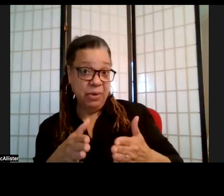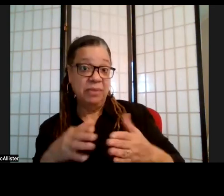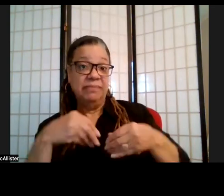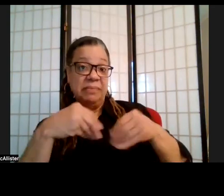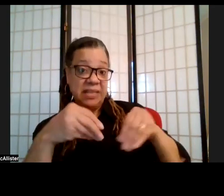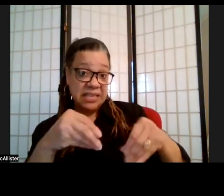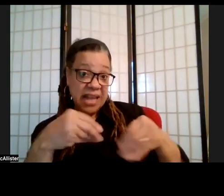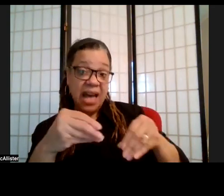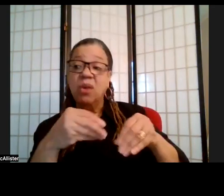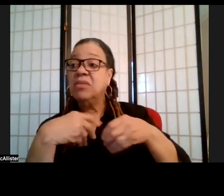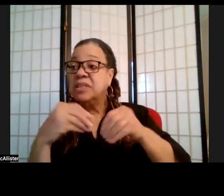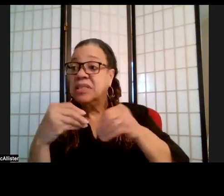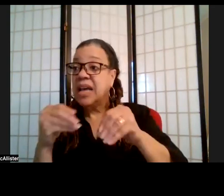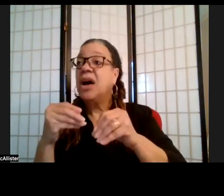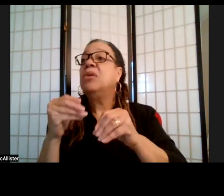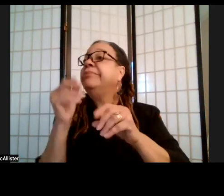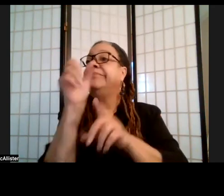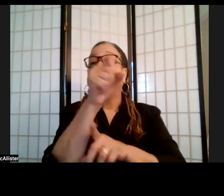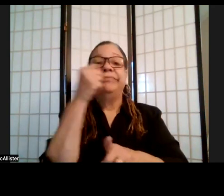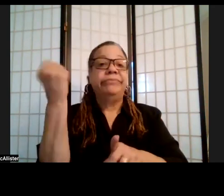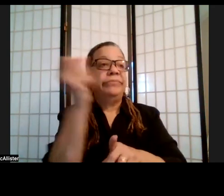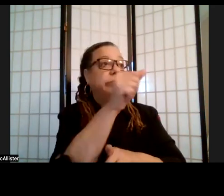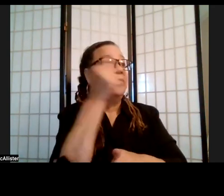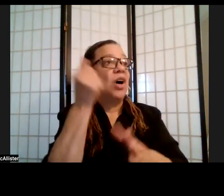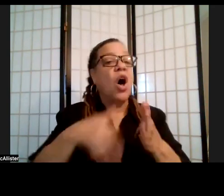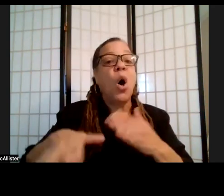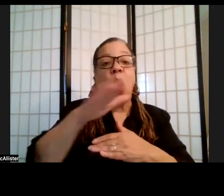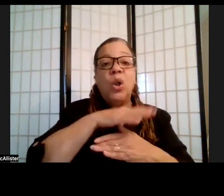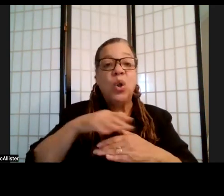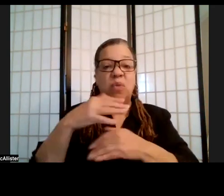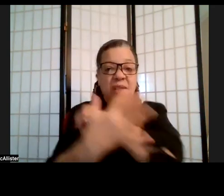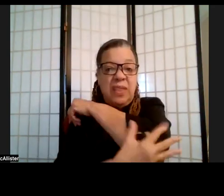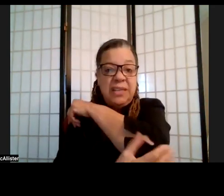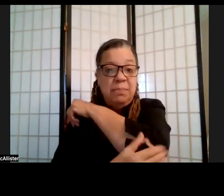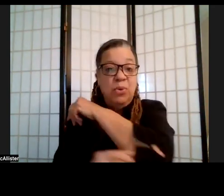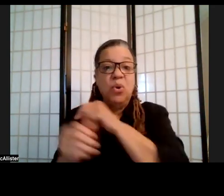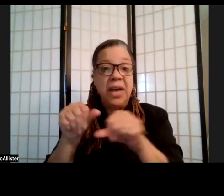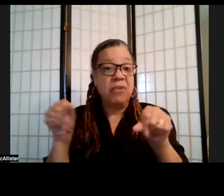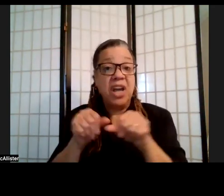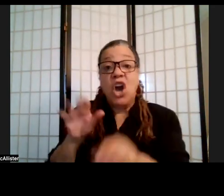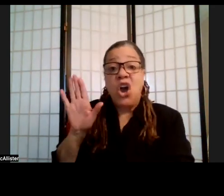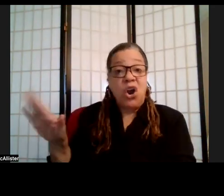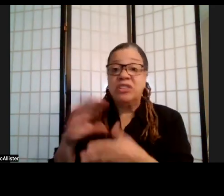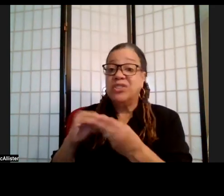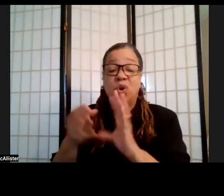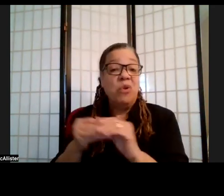found their way into medicine cabinets across Islamabad. Sahiba's story is not unique. The resistance rates in the country are staggering,